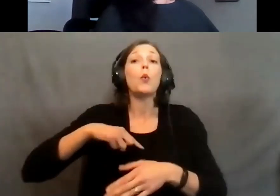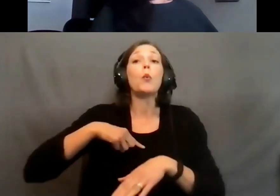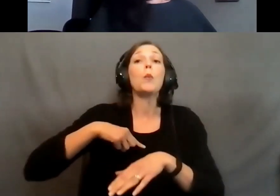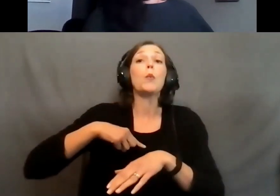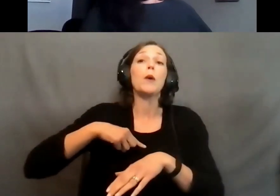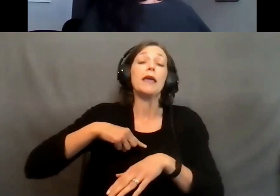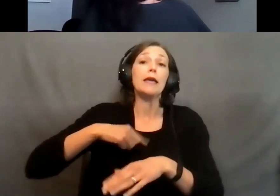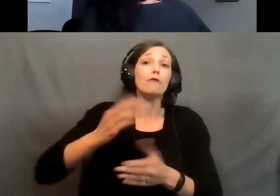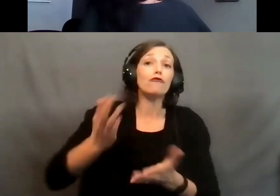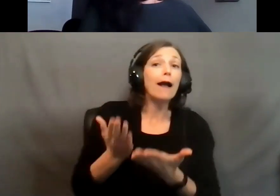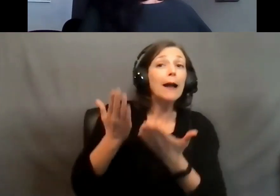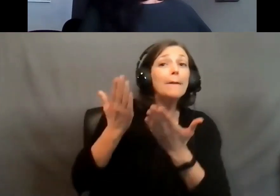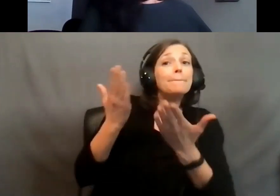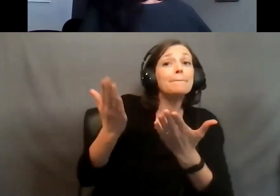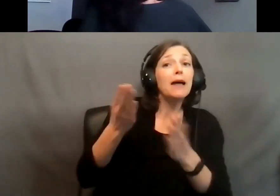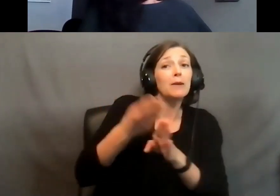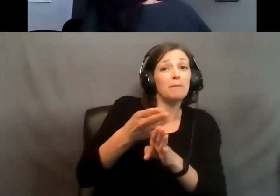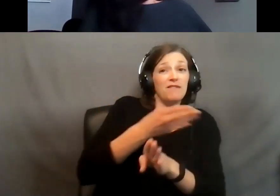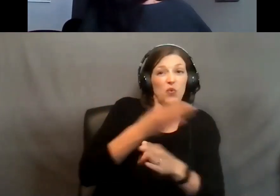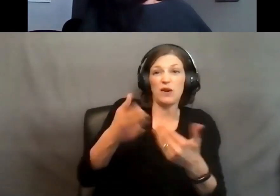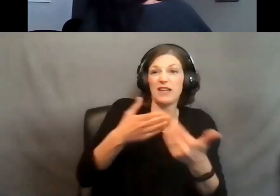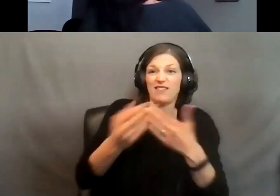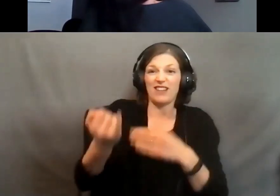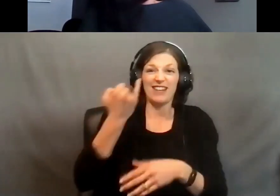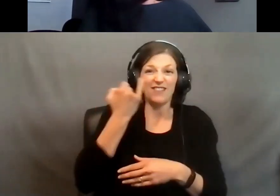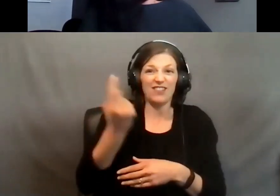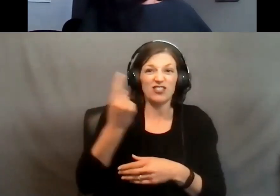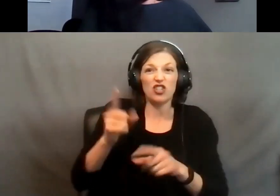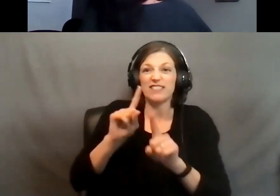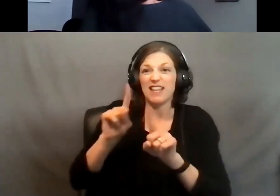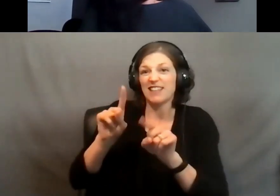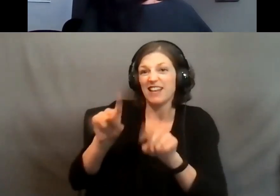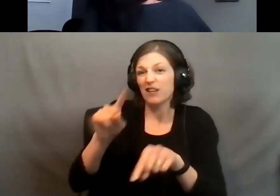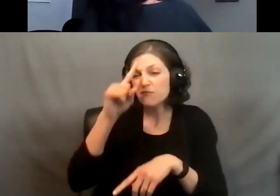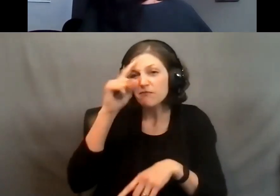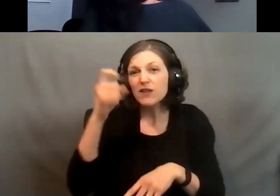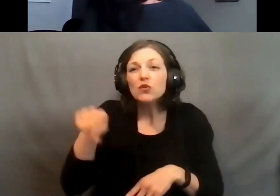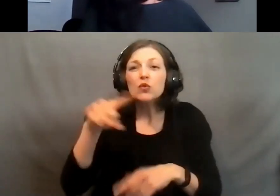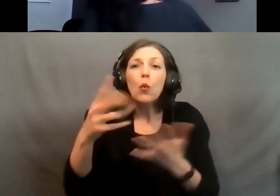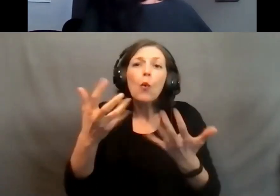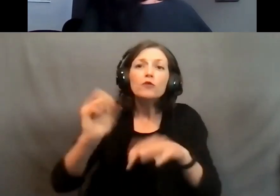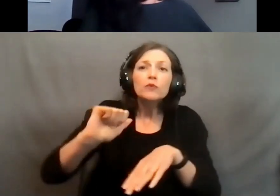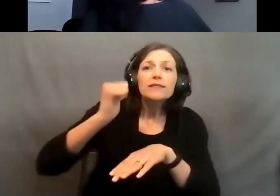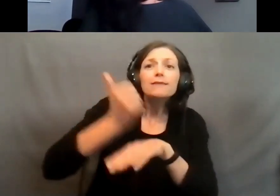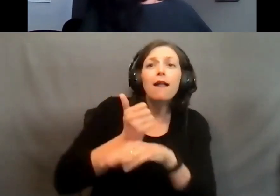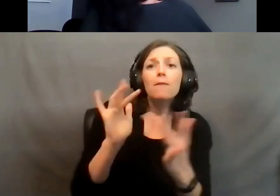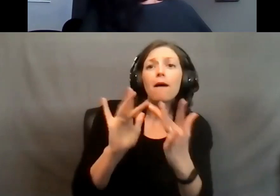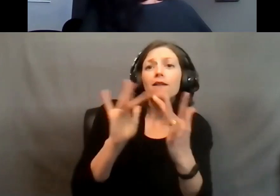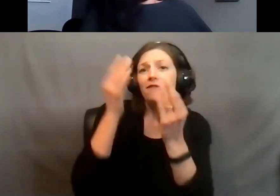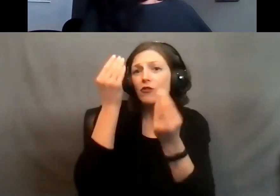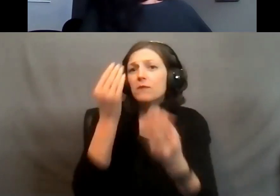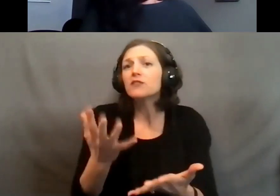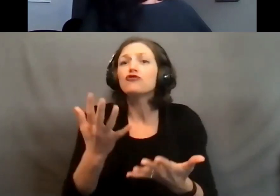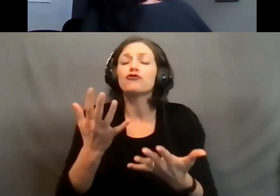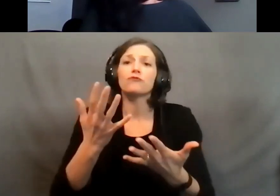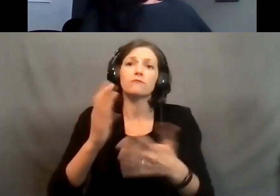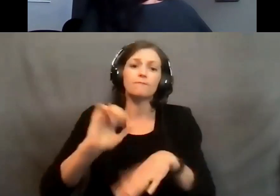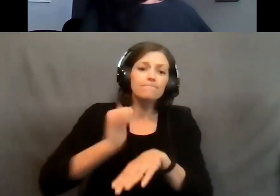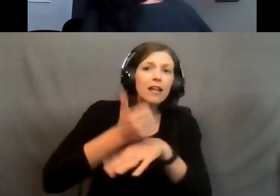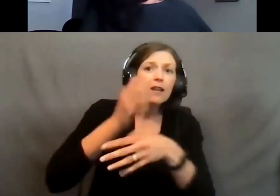even if you are just an attendee 13:11:17 because you will want to set up your contact information. You'll want to do your 13:11:21 scheduling , you'll want to enjoy